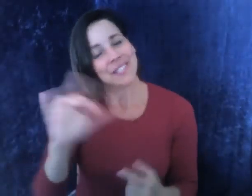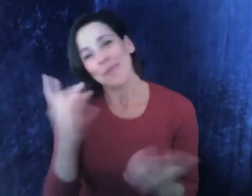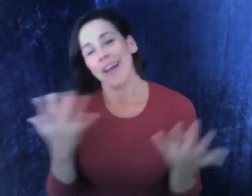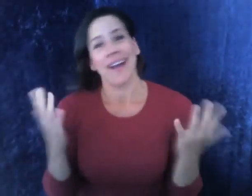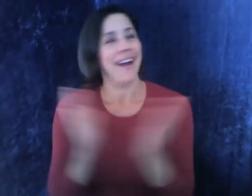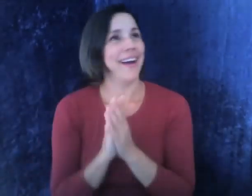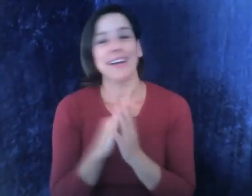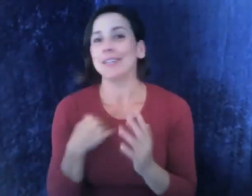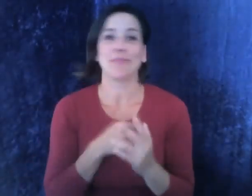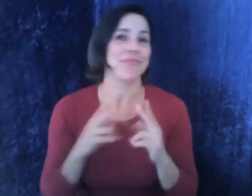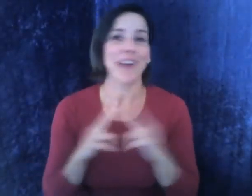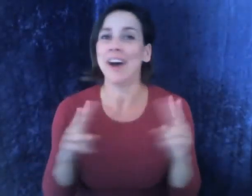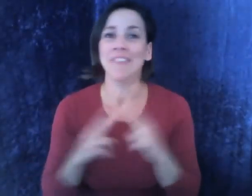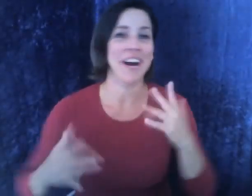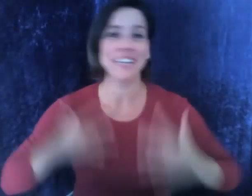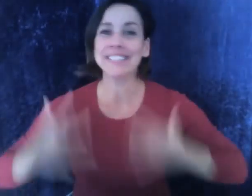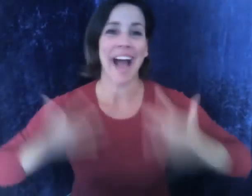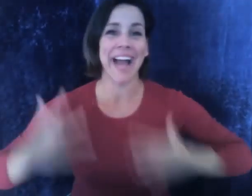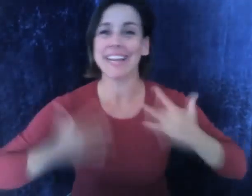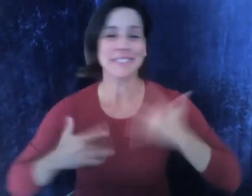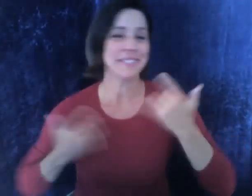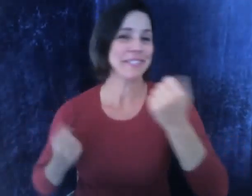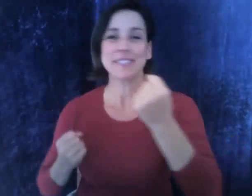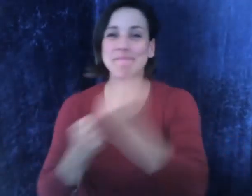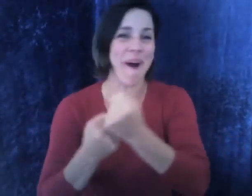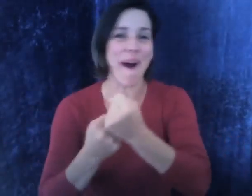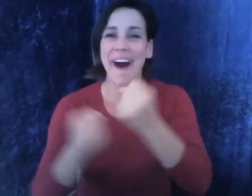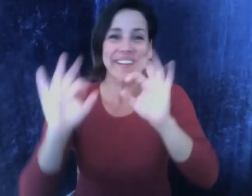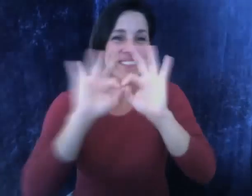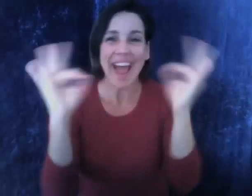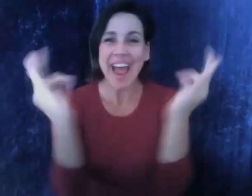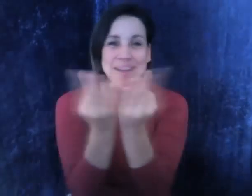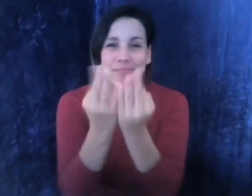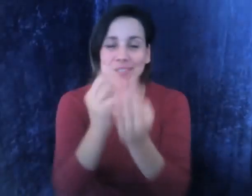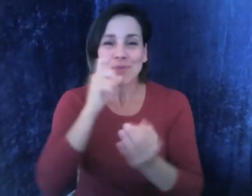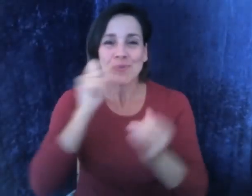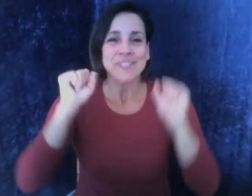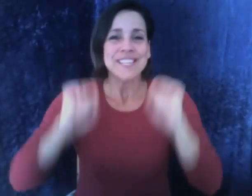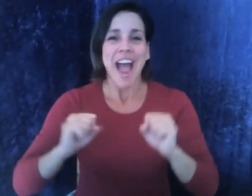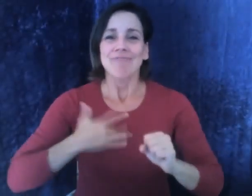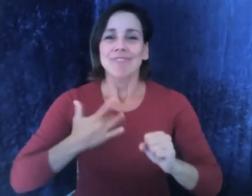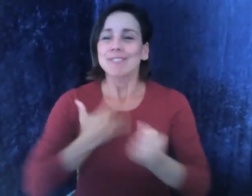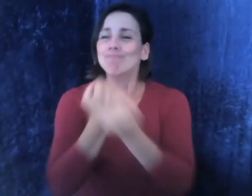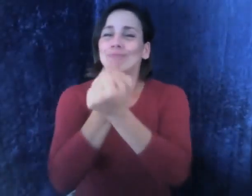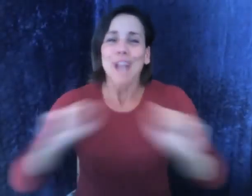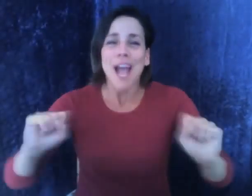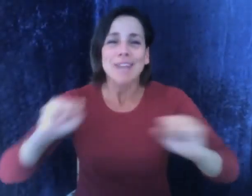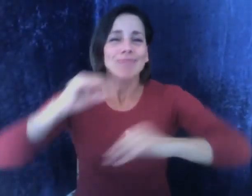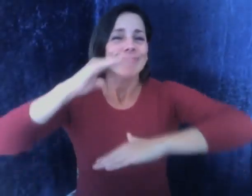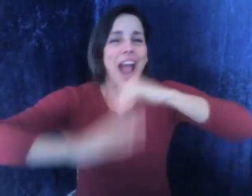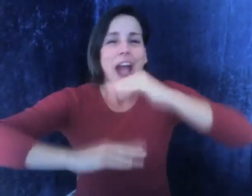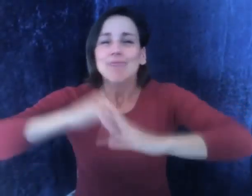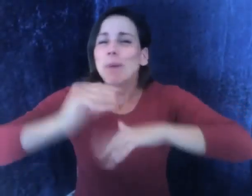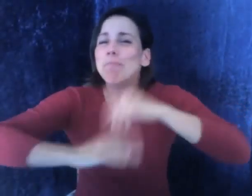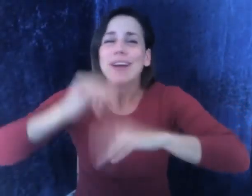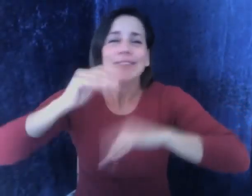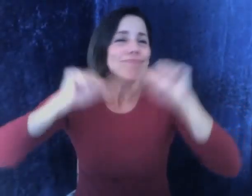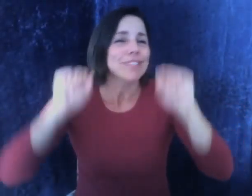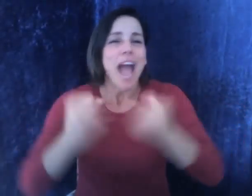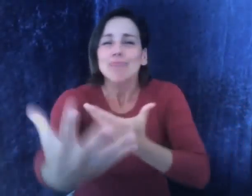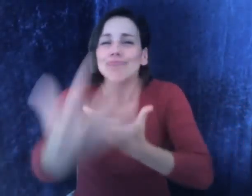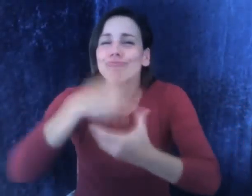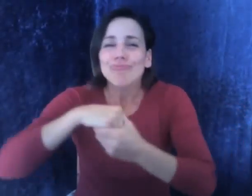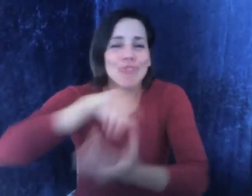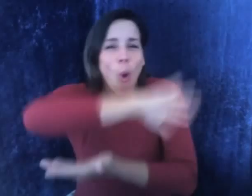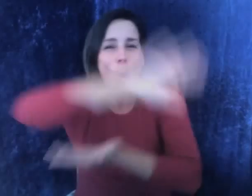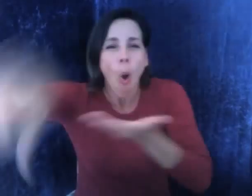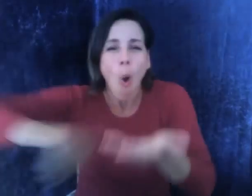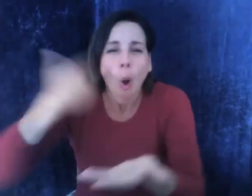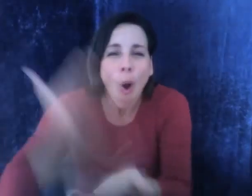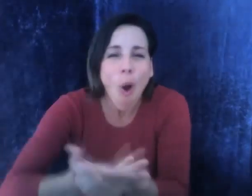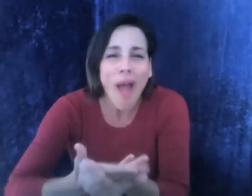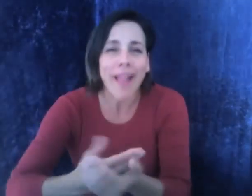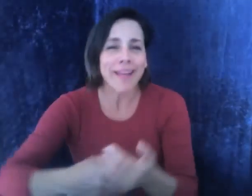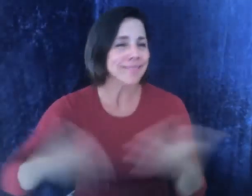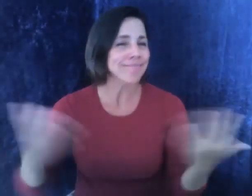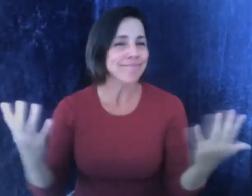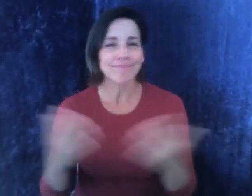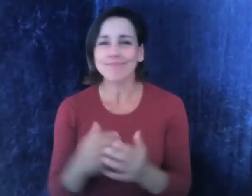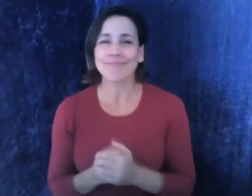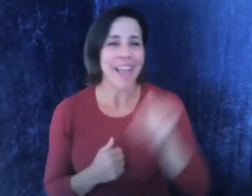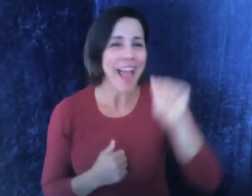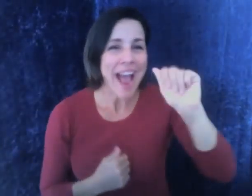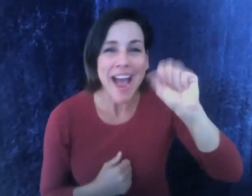We are excited to provide support parents where they can feel safe and comfortable in choosing them all: